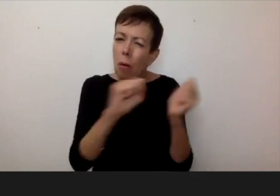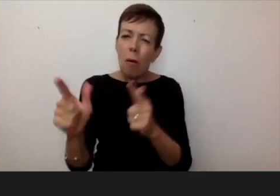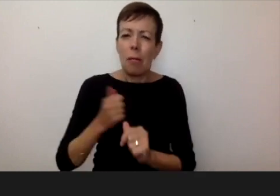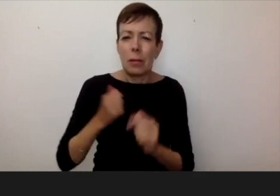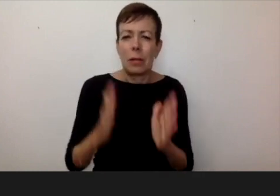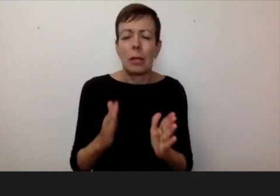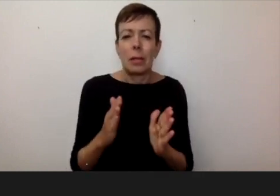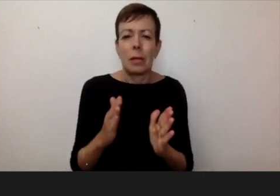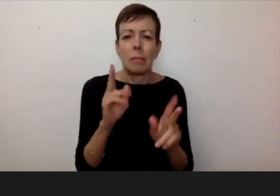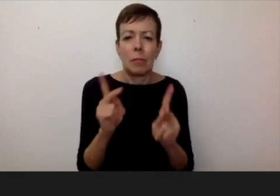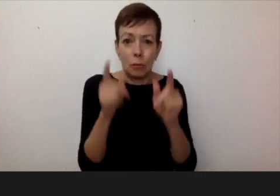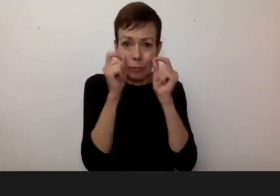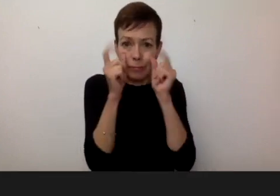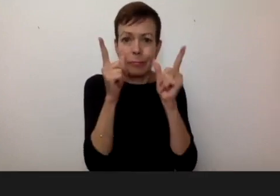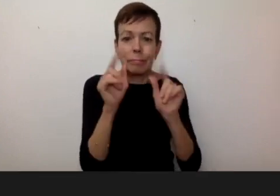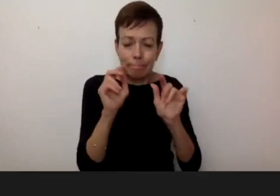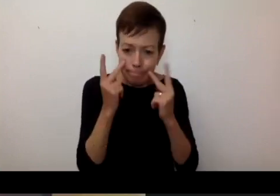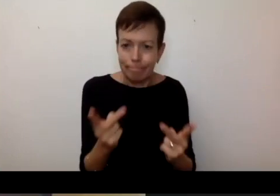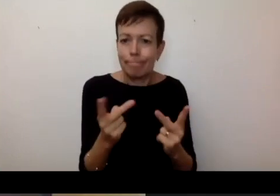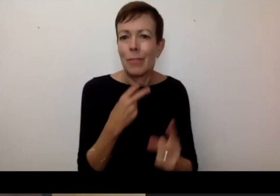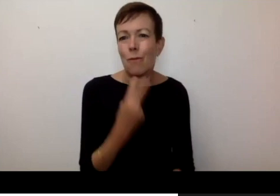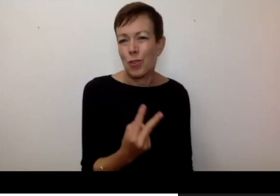over to matt and the q a